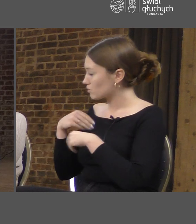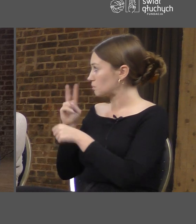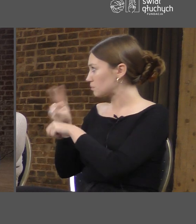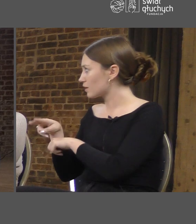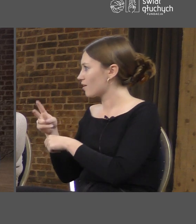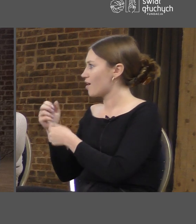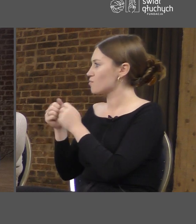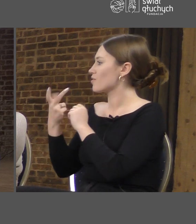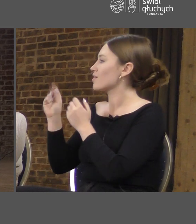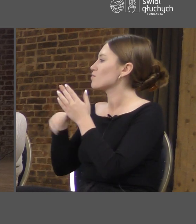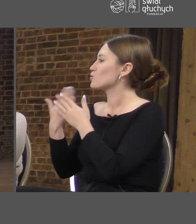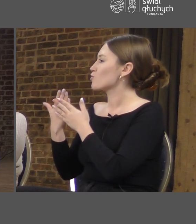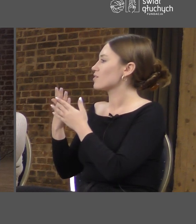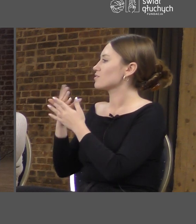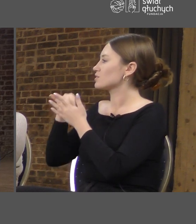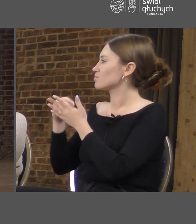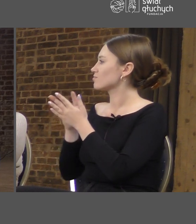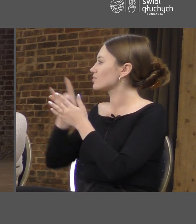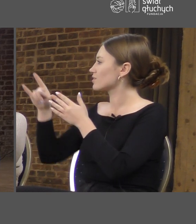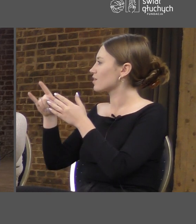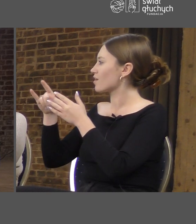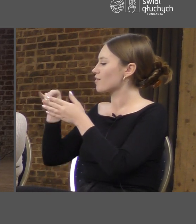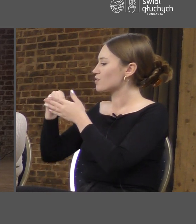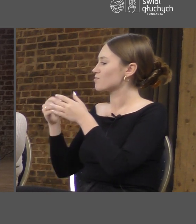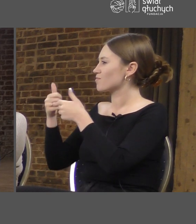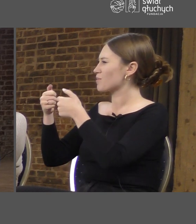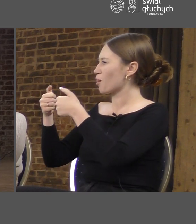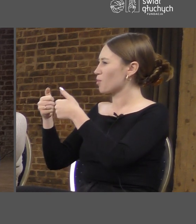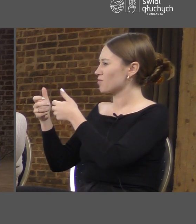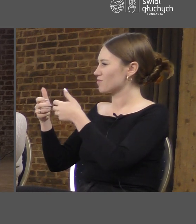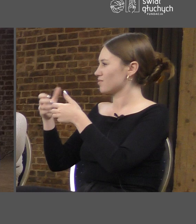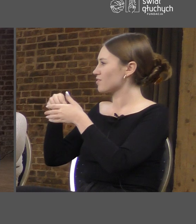For example, being a pilot - having responsibility (for the lives of) hundreds of people in an aircraft,